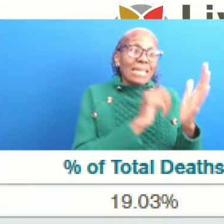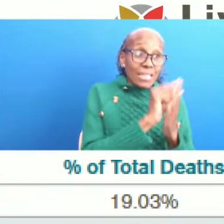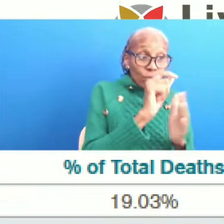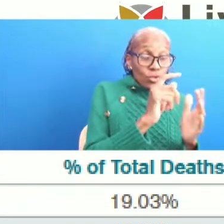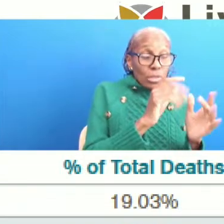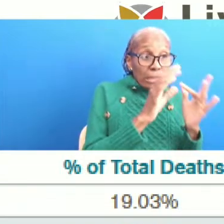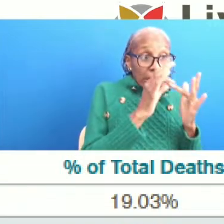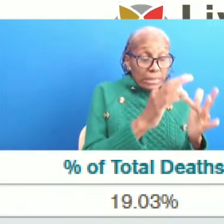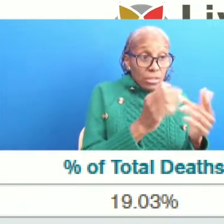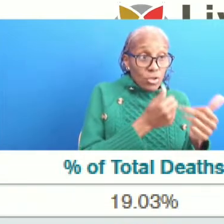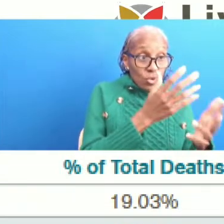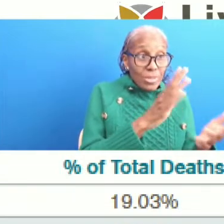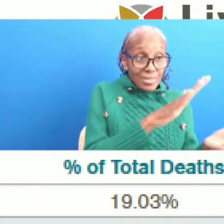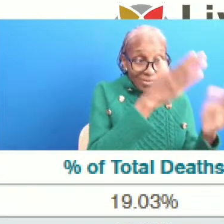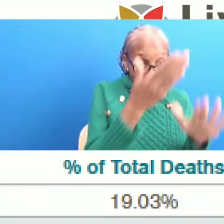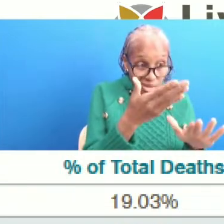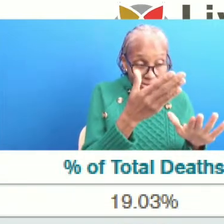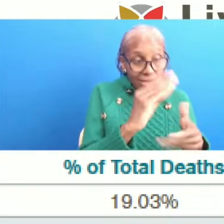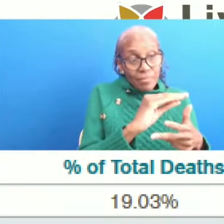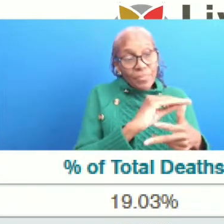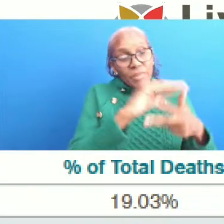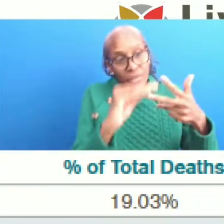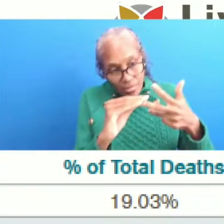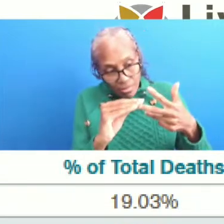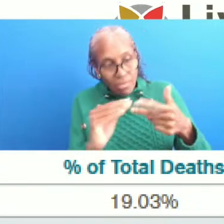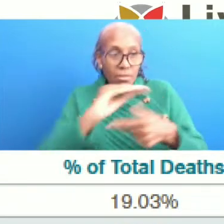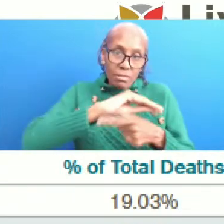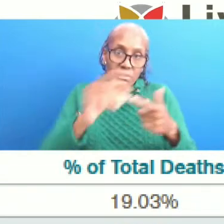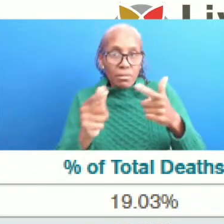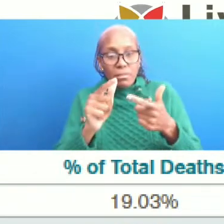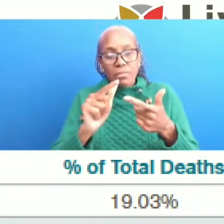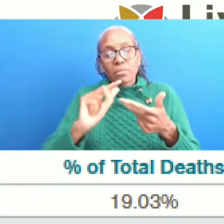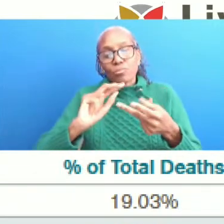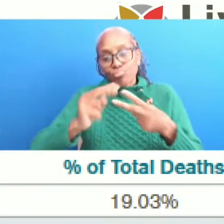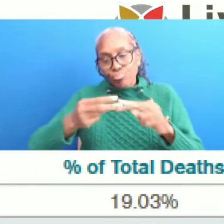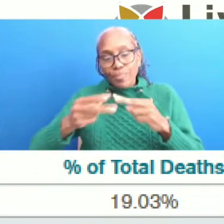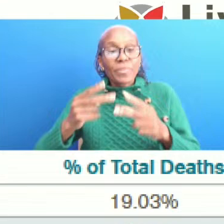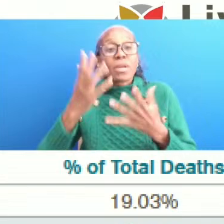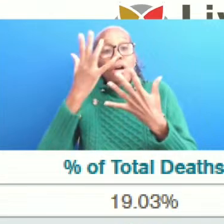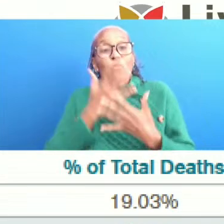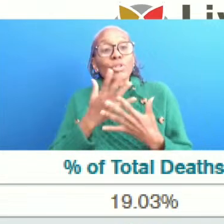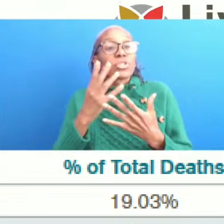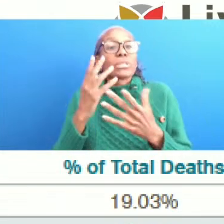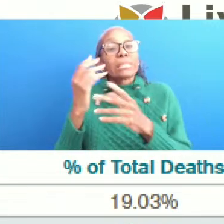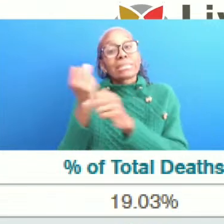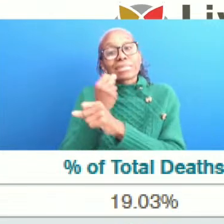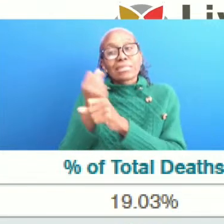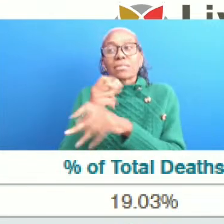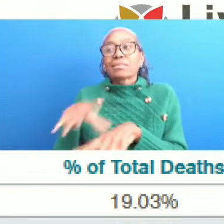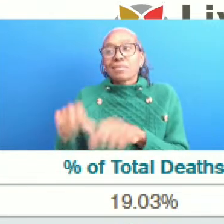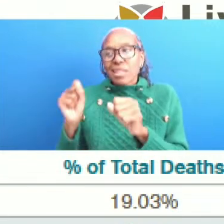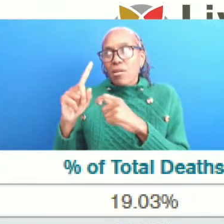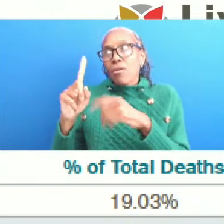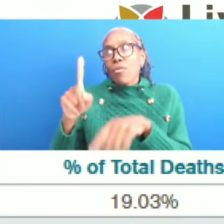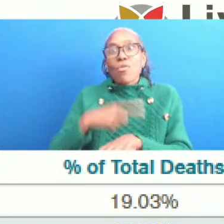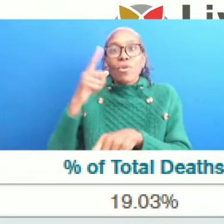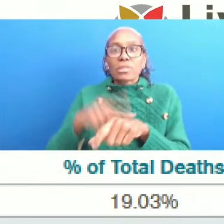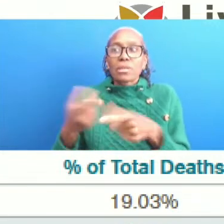THE MOST RECENT YEAR OF DATA 2023 CANCER WAS THE LEADING CAUSE OF DEATH. BUT THAT DOES GO BACK AND